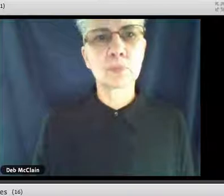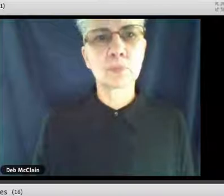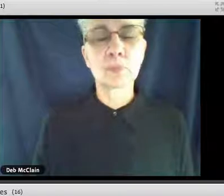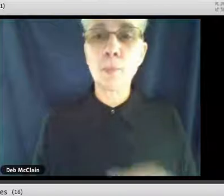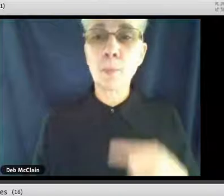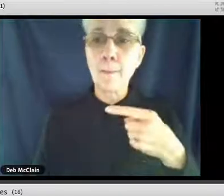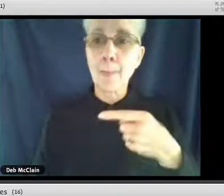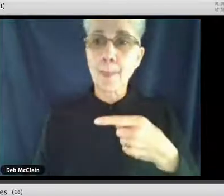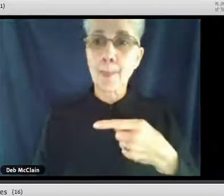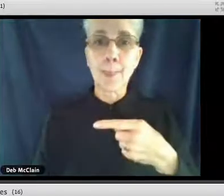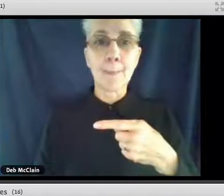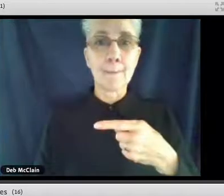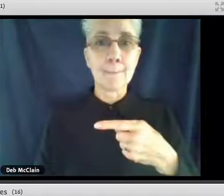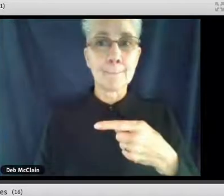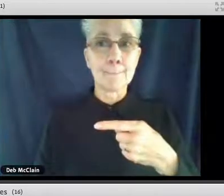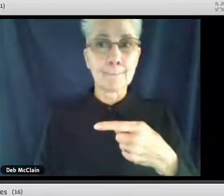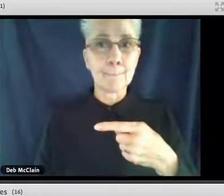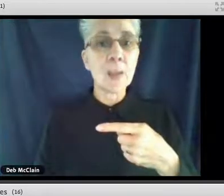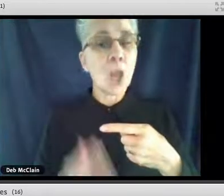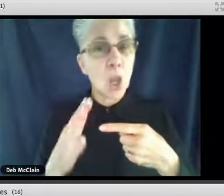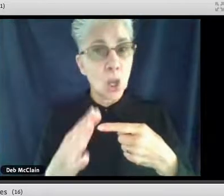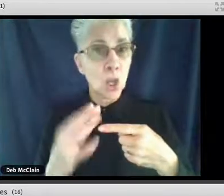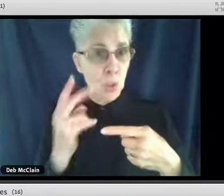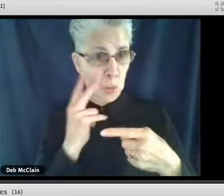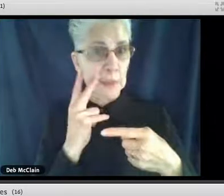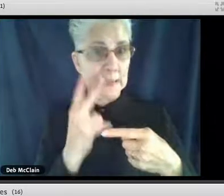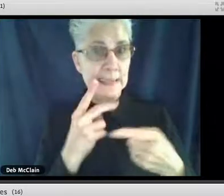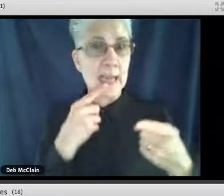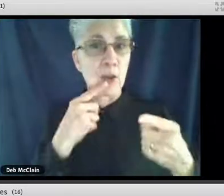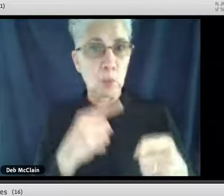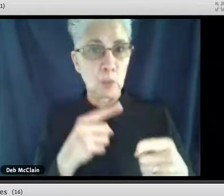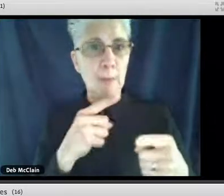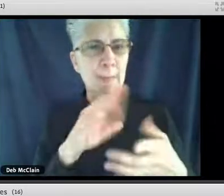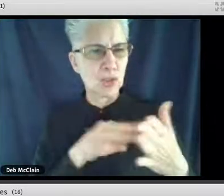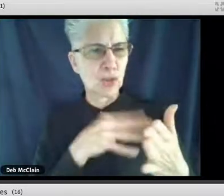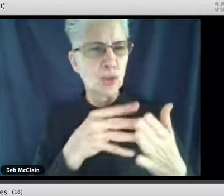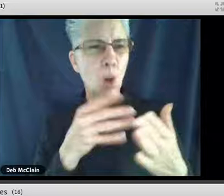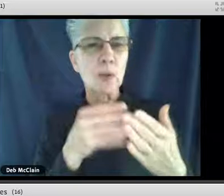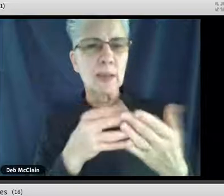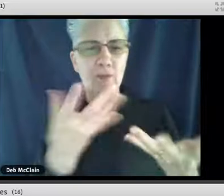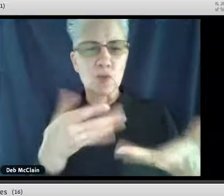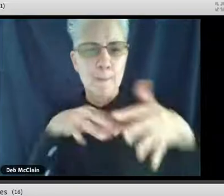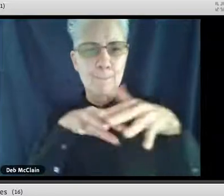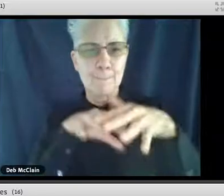So you're going to see the agreement chart. It's going to give you some merged topic suggestions.